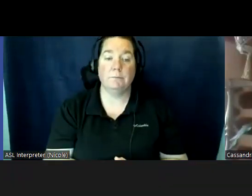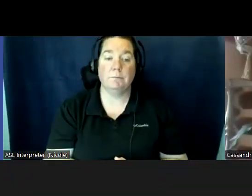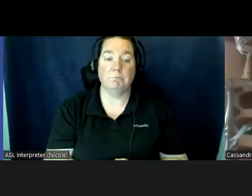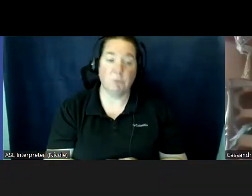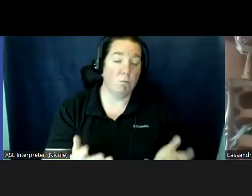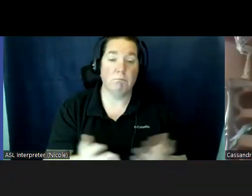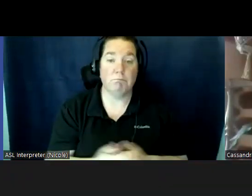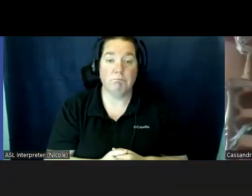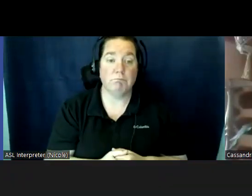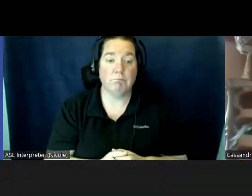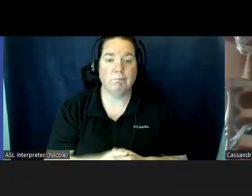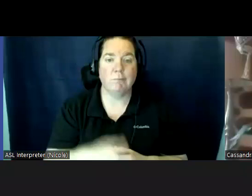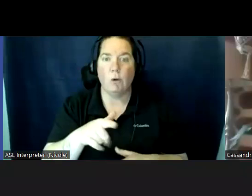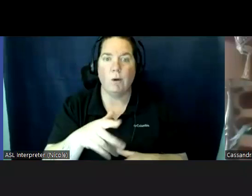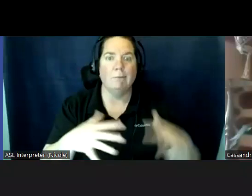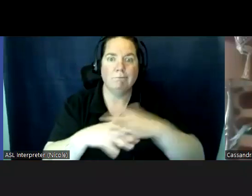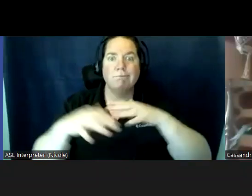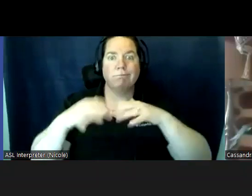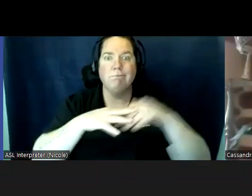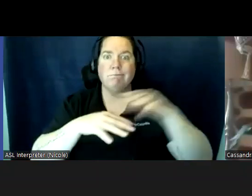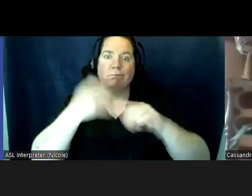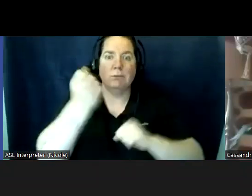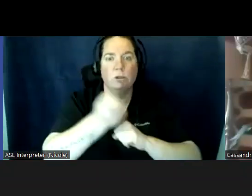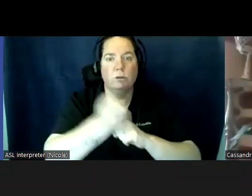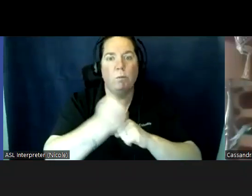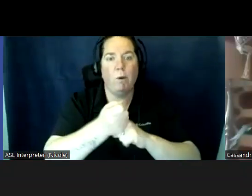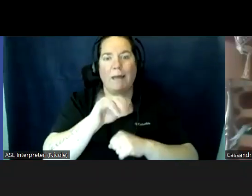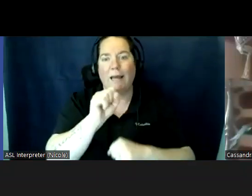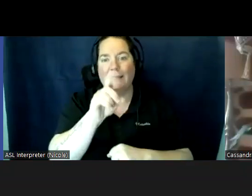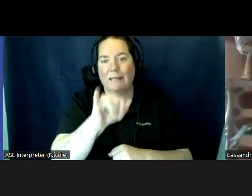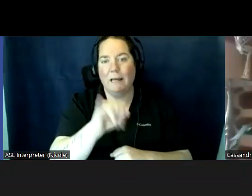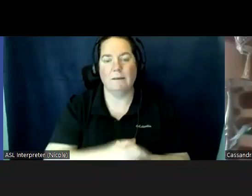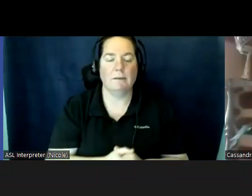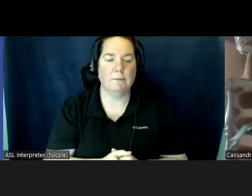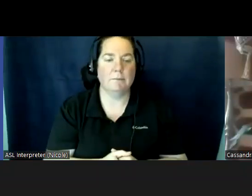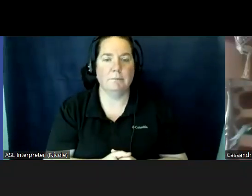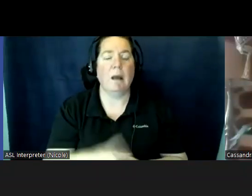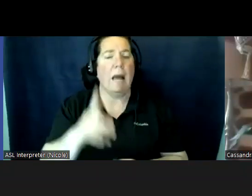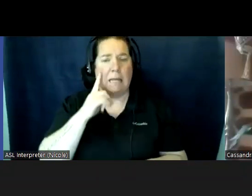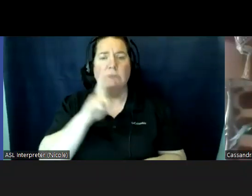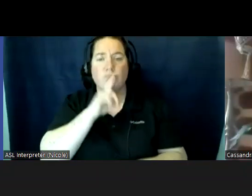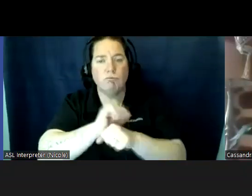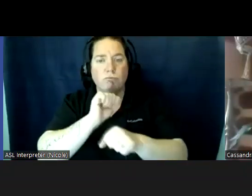those layers in to support the specially designed instructure. But yes, I think in practice, they could be delivering that.